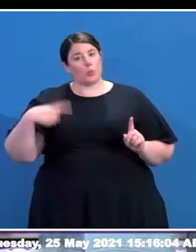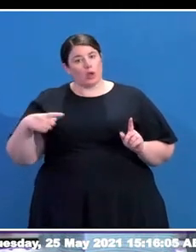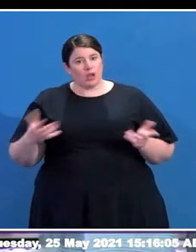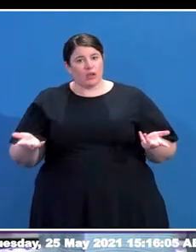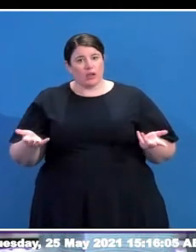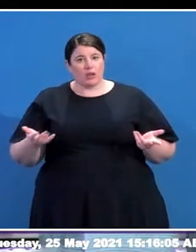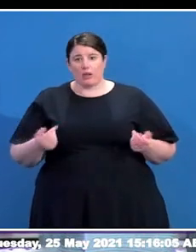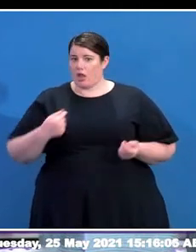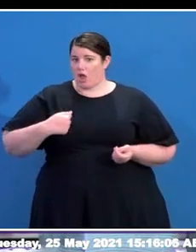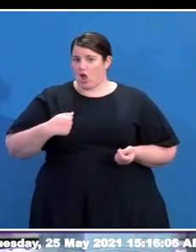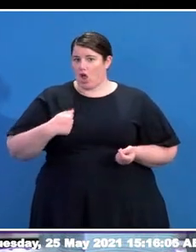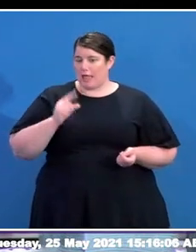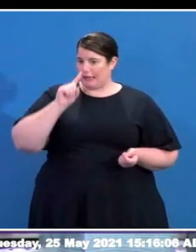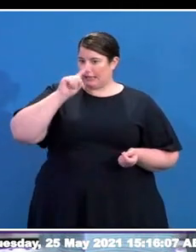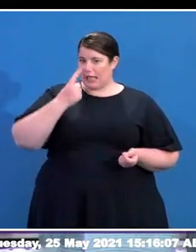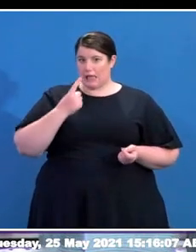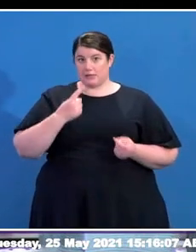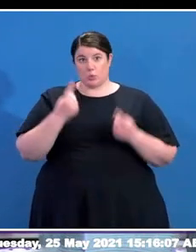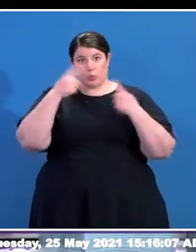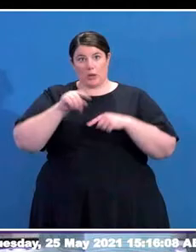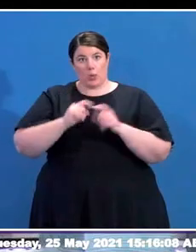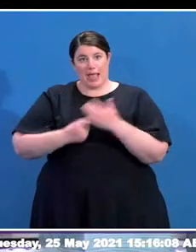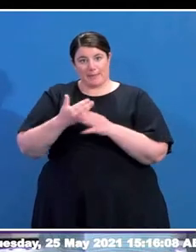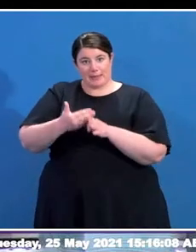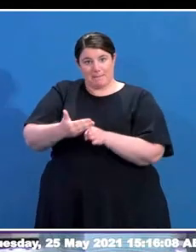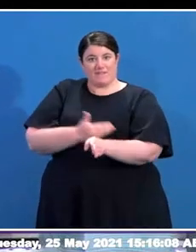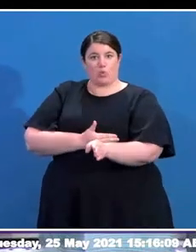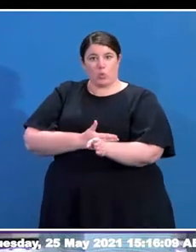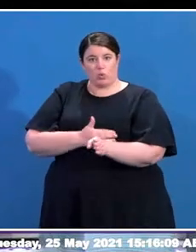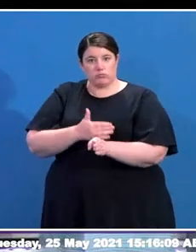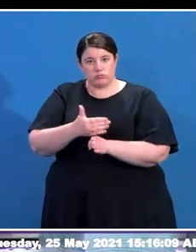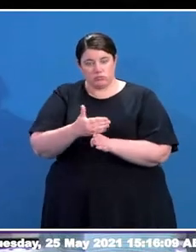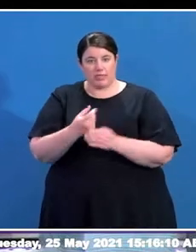led up to the alleged, what appears to be on the allegation, assault.